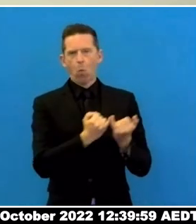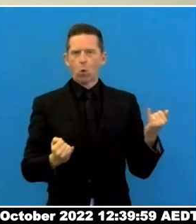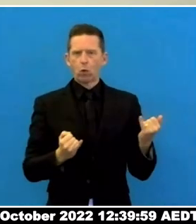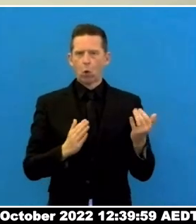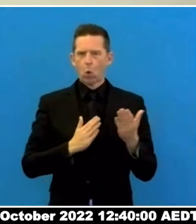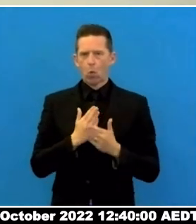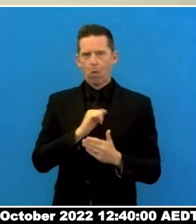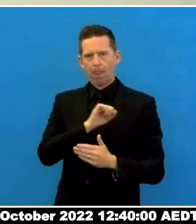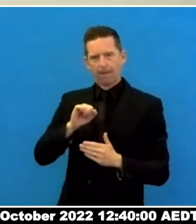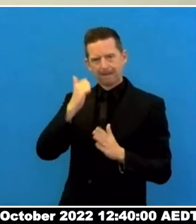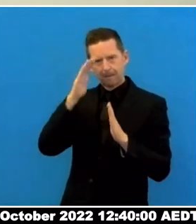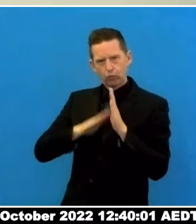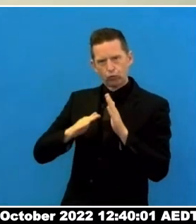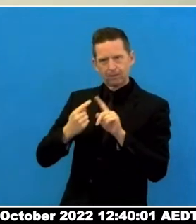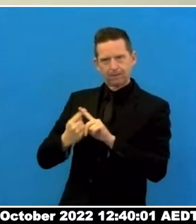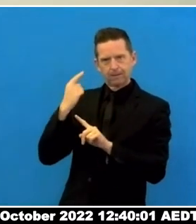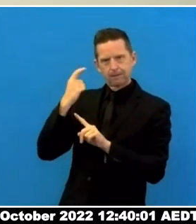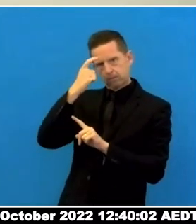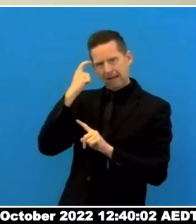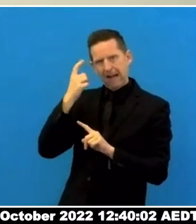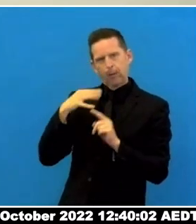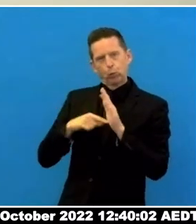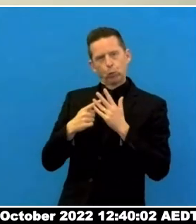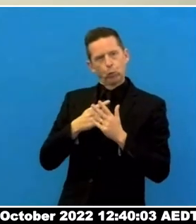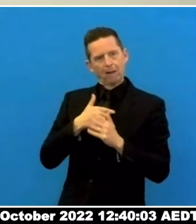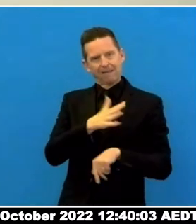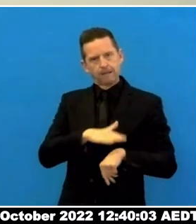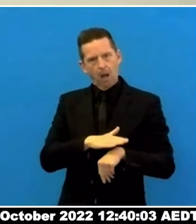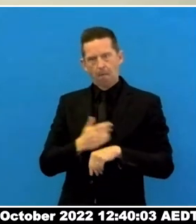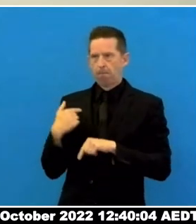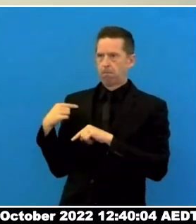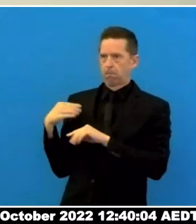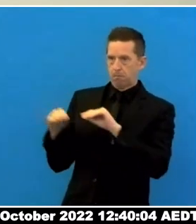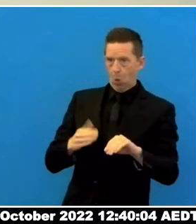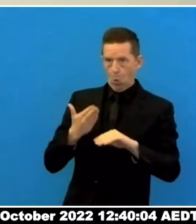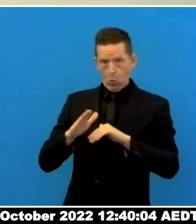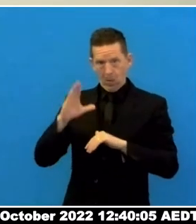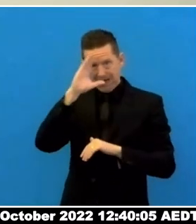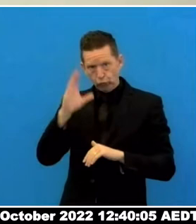And so significant time is needed to build up the trust, and at Foundation House we have made quite a significant effort